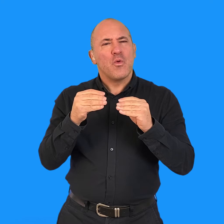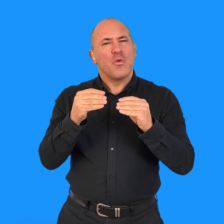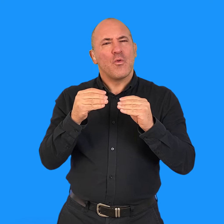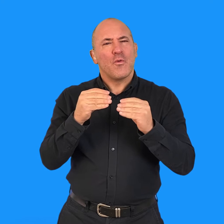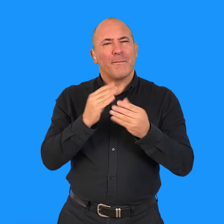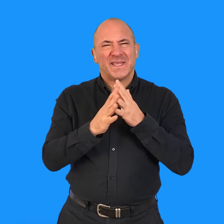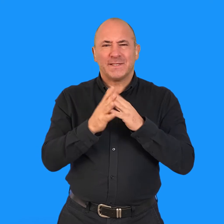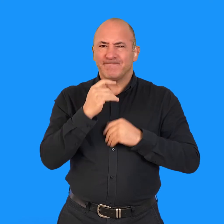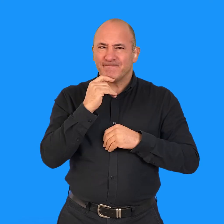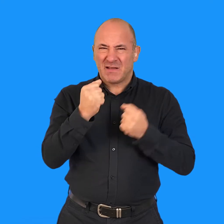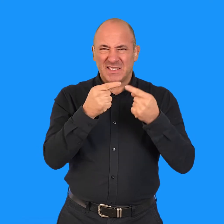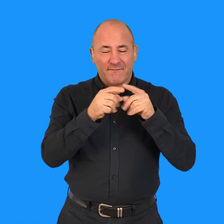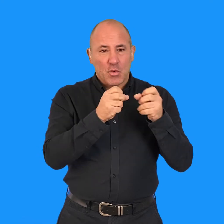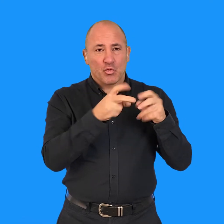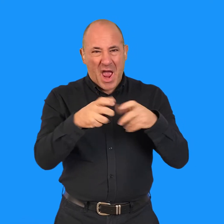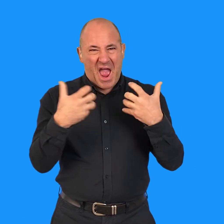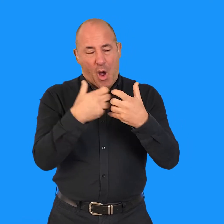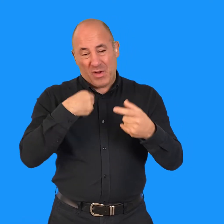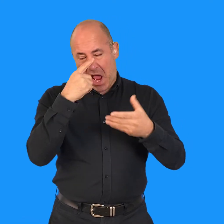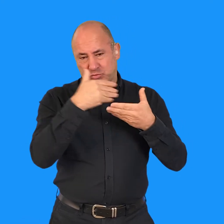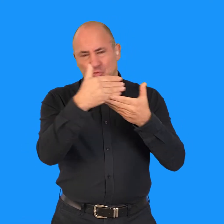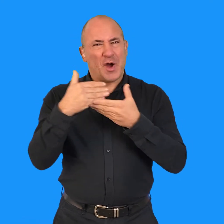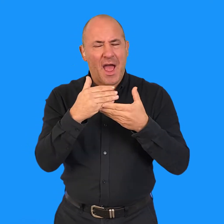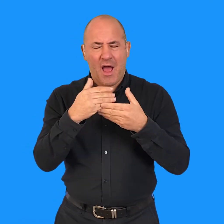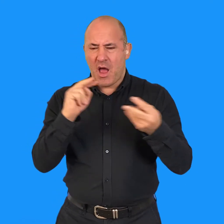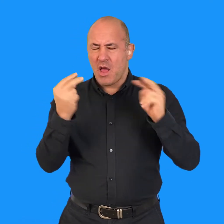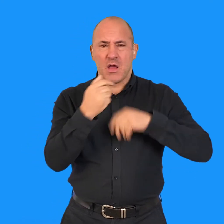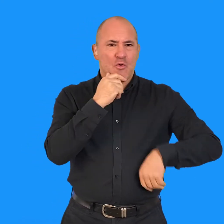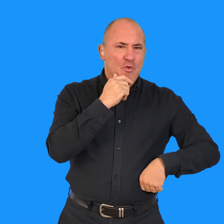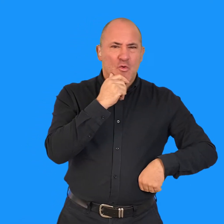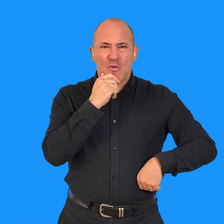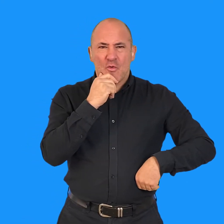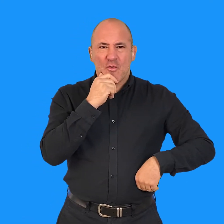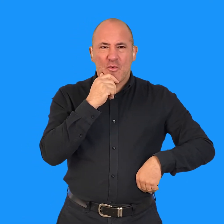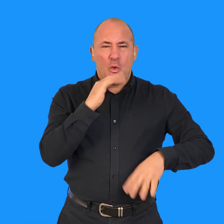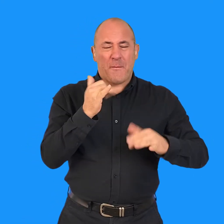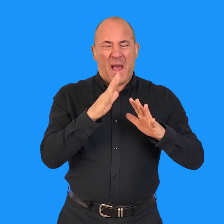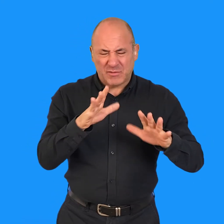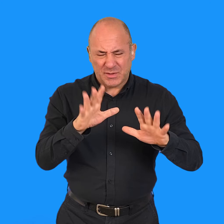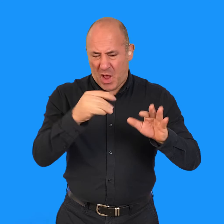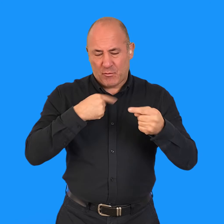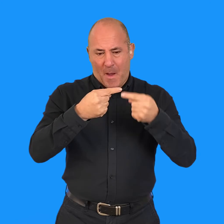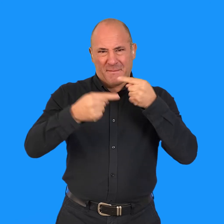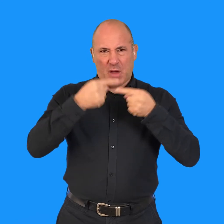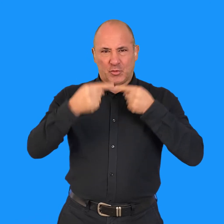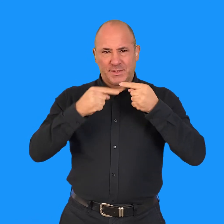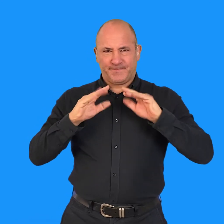And therefore, maybe there are different forms of how it might be shared. I think also you have to work backwards